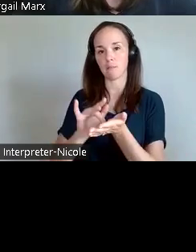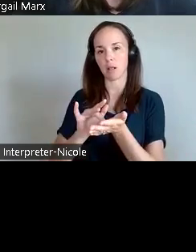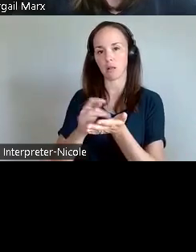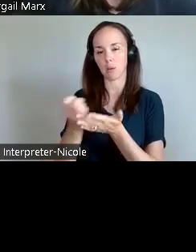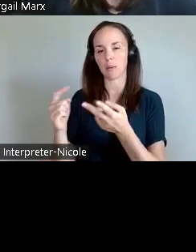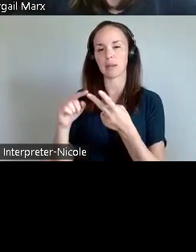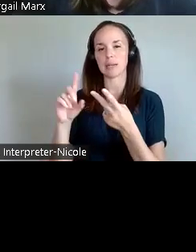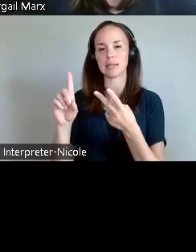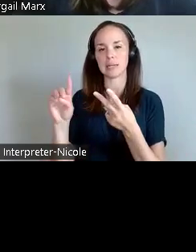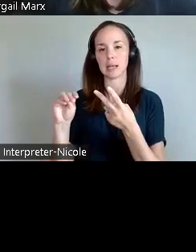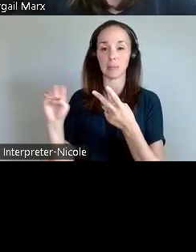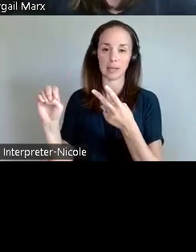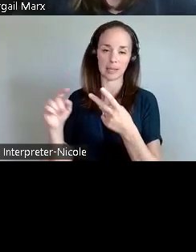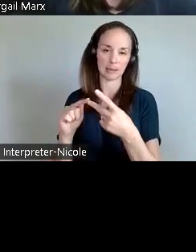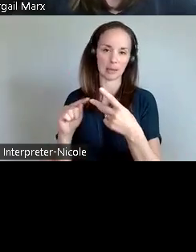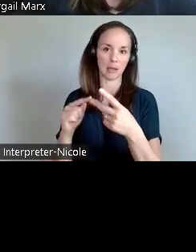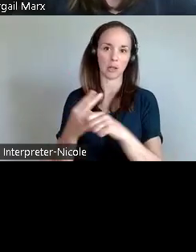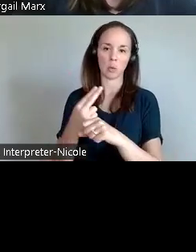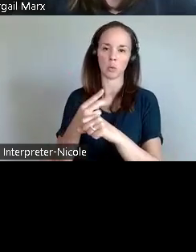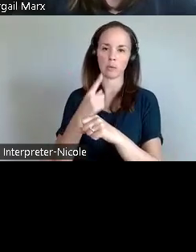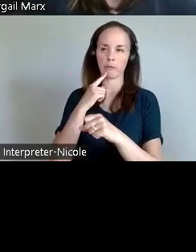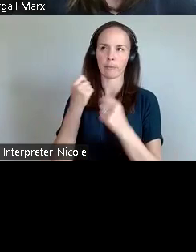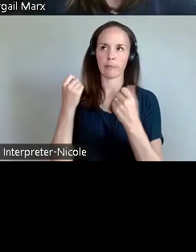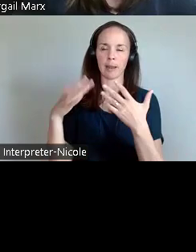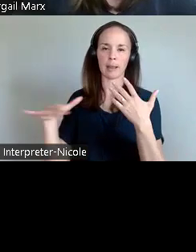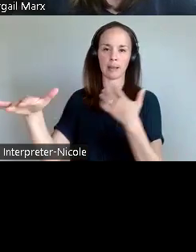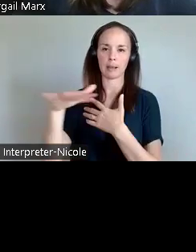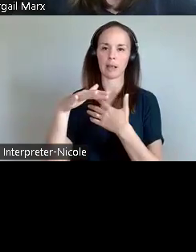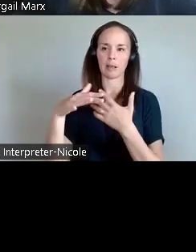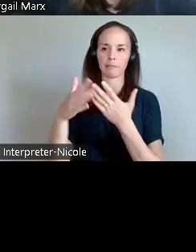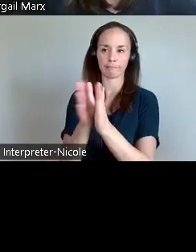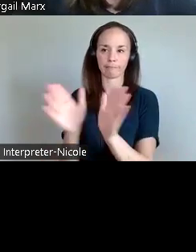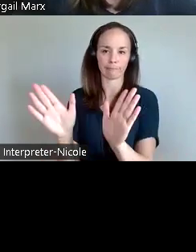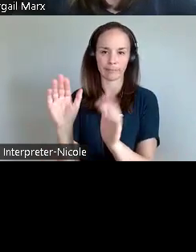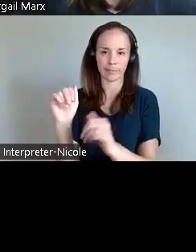DME is a term that's used across assistive technology, so for example, a wheelchair or a